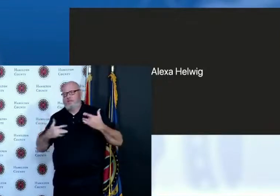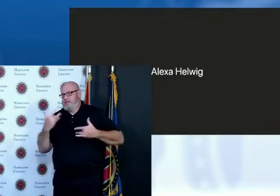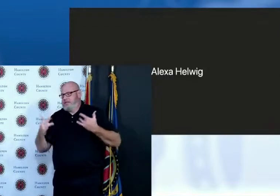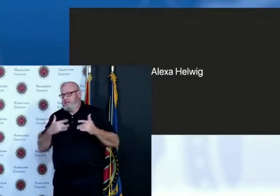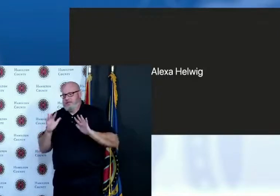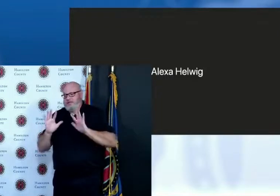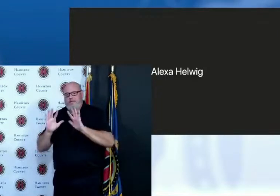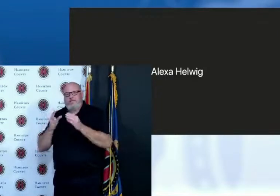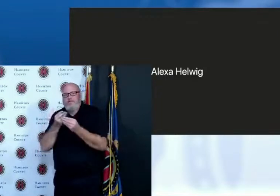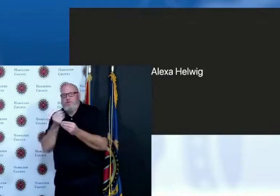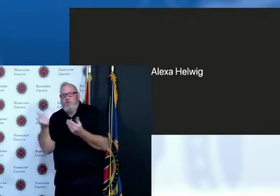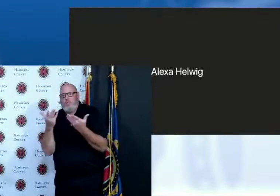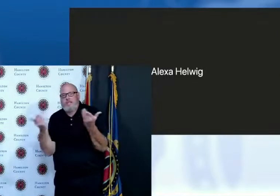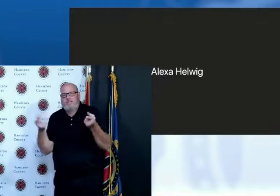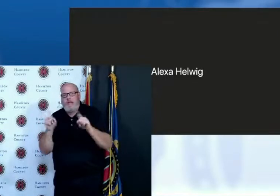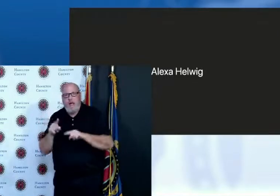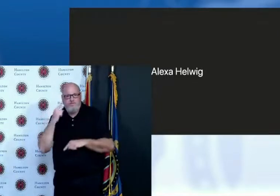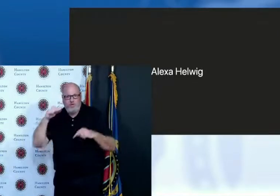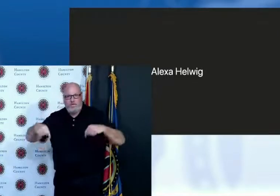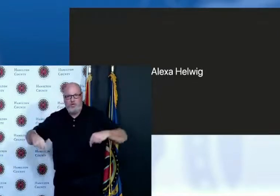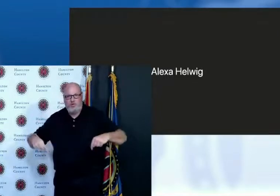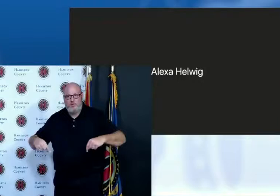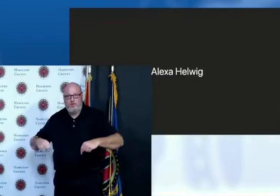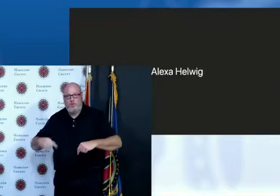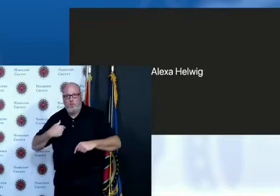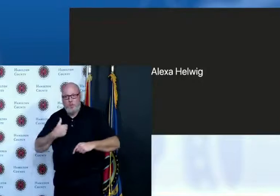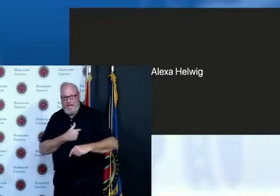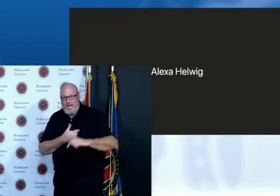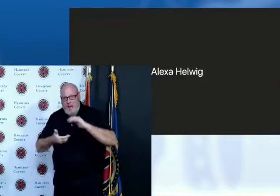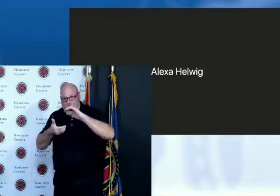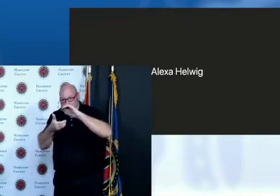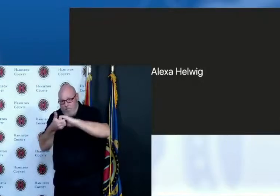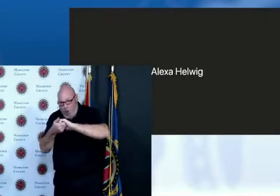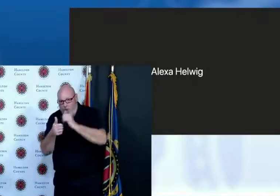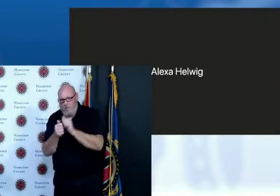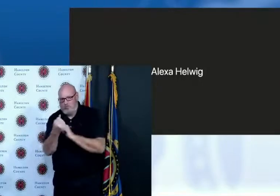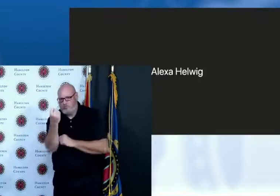partnering with about 12 schools we also have a couple fire departments that are working directly